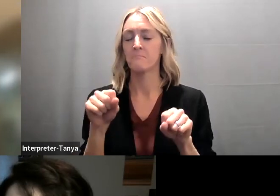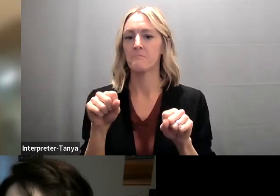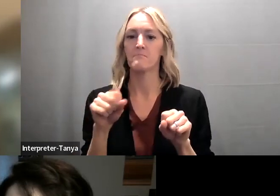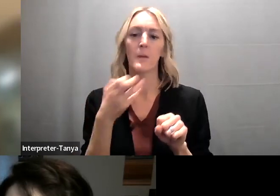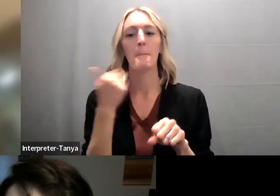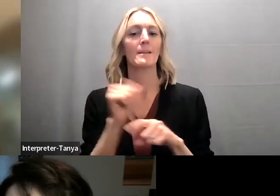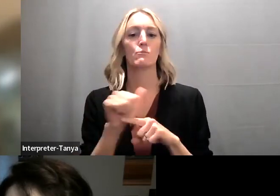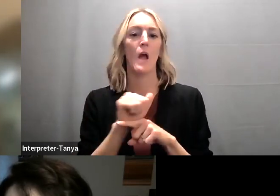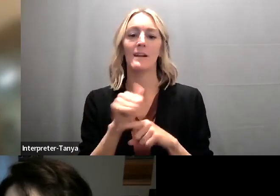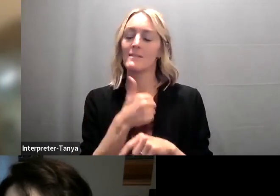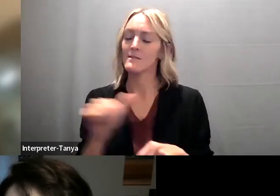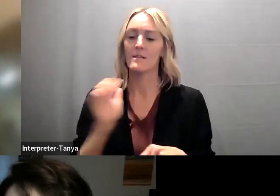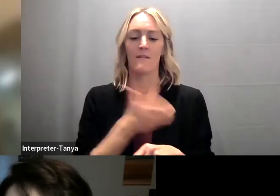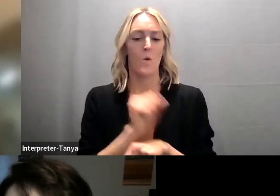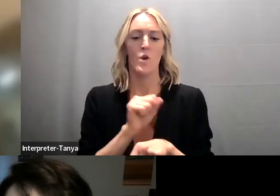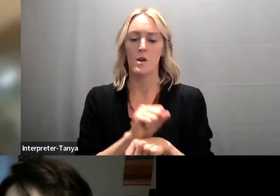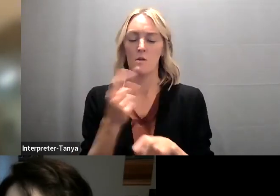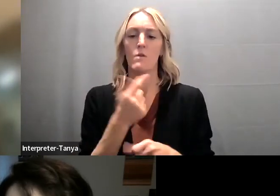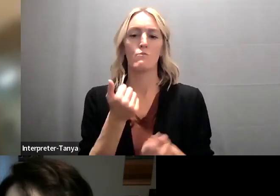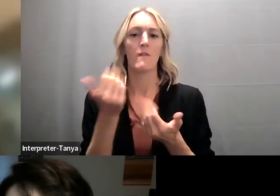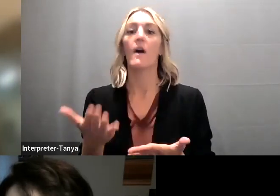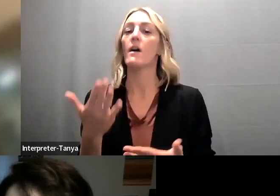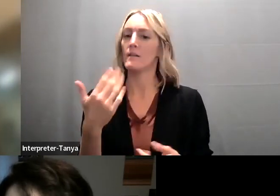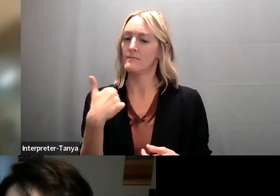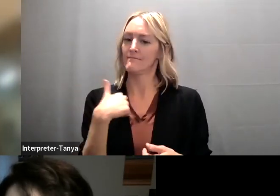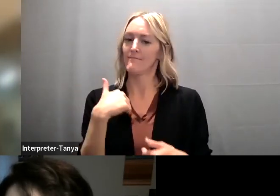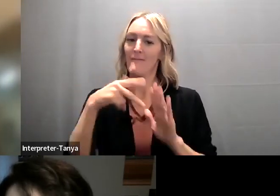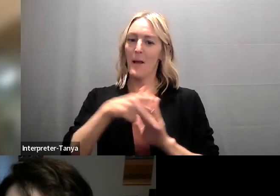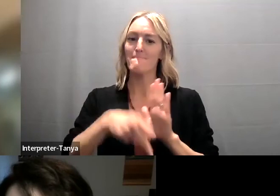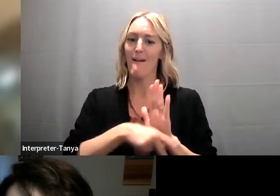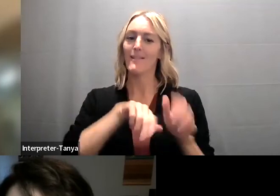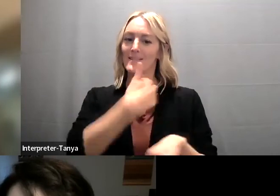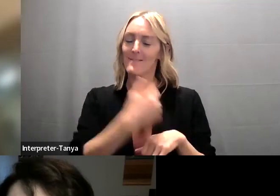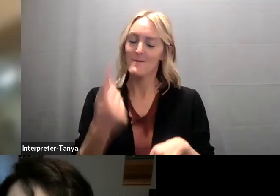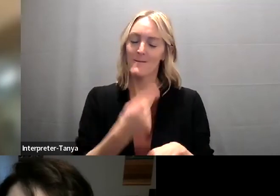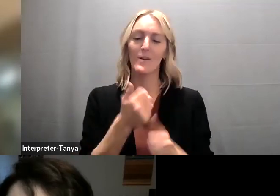We have a policy around this that those are always provided.